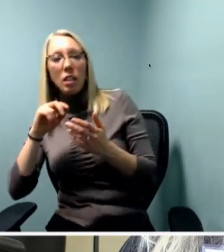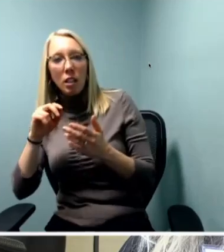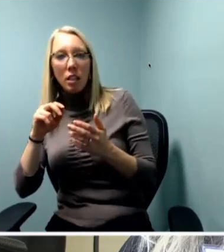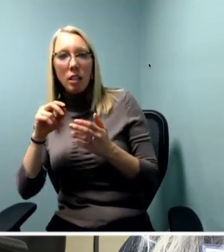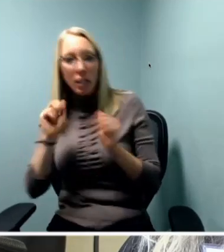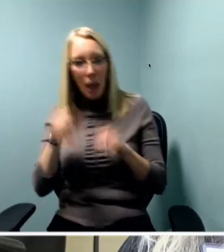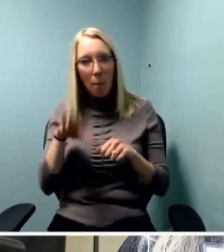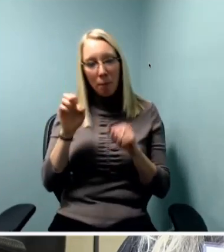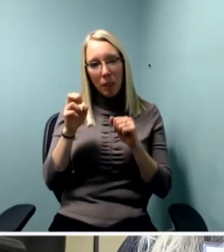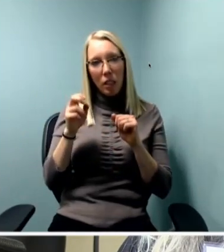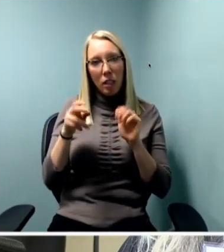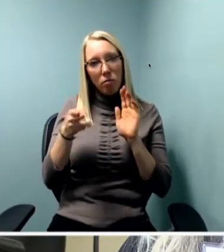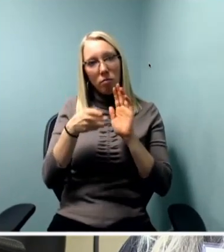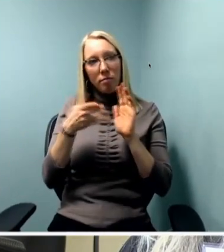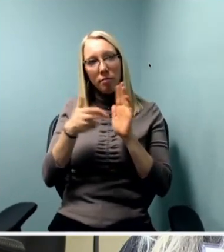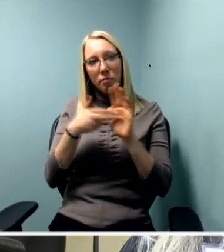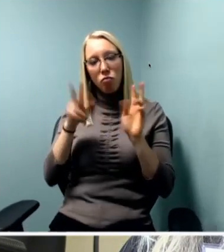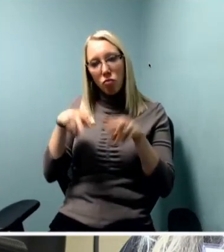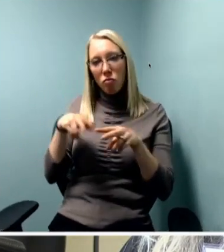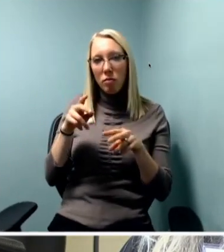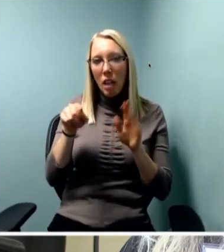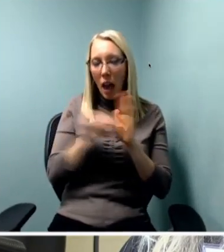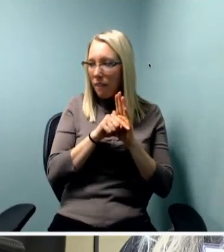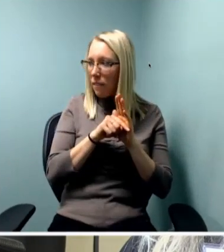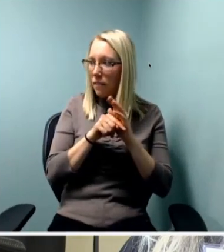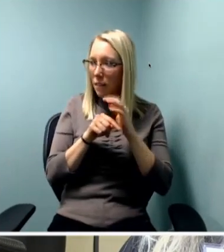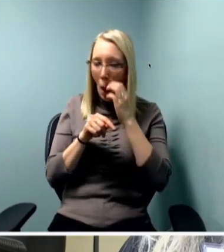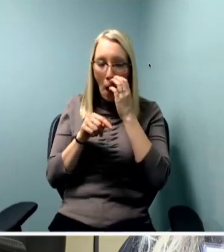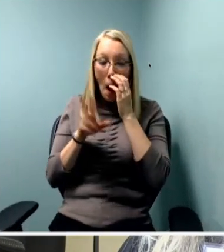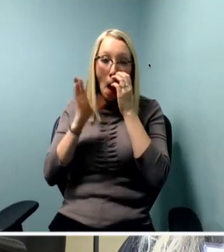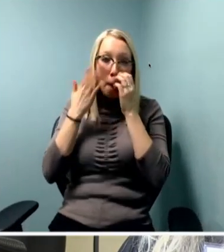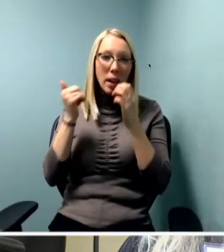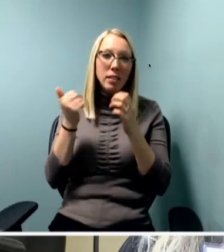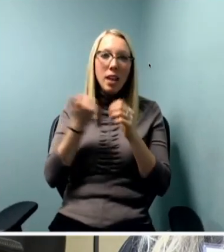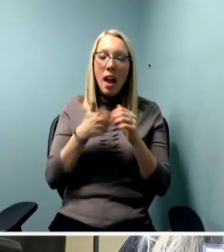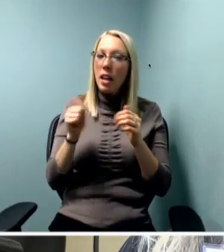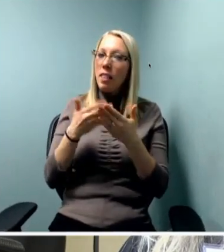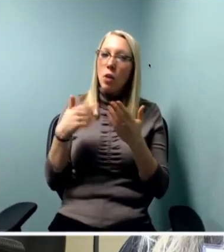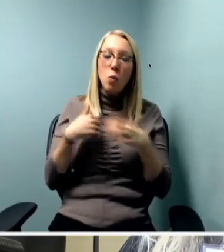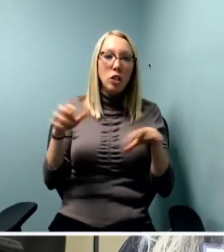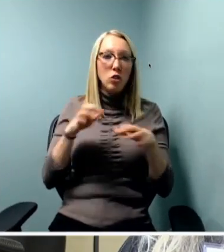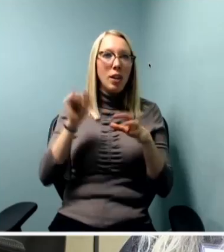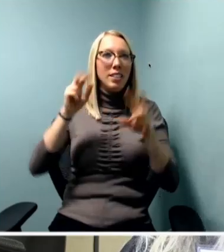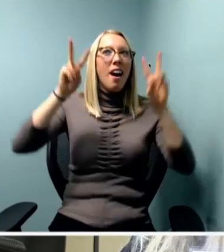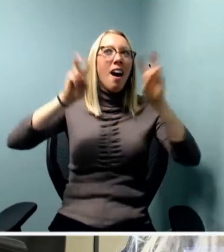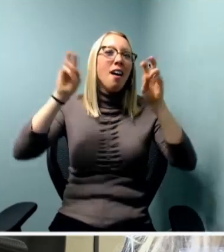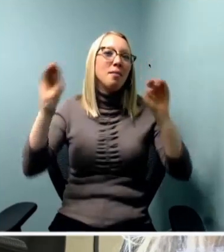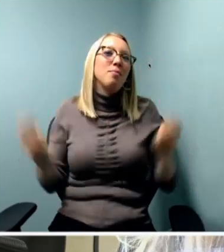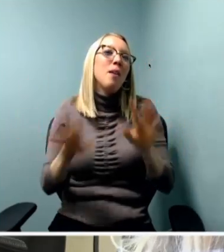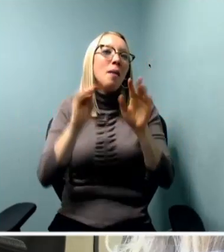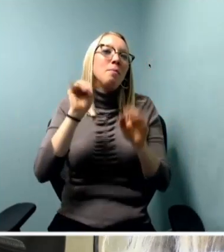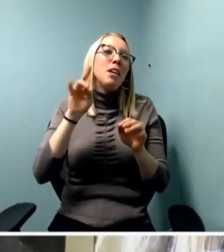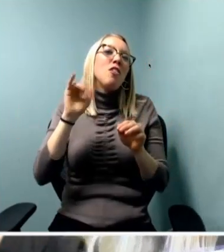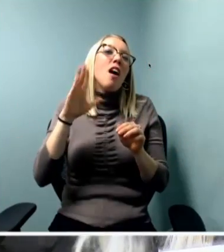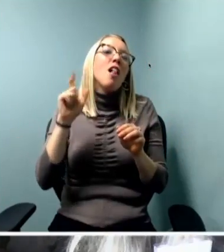Because anything that we do is a miracle. "Hallelujah, Jesus! Keith got behind a microphone" - (Judith) They got out of bed!